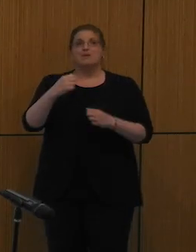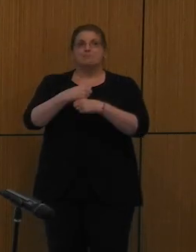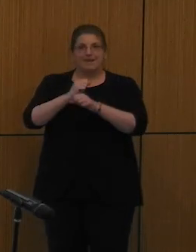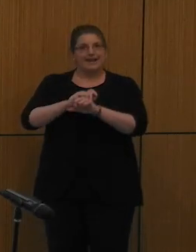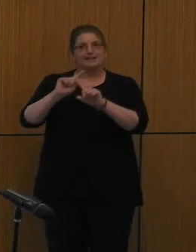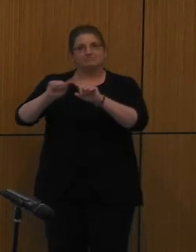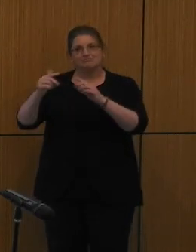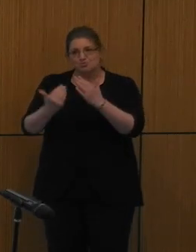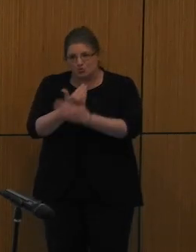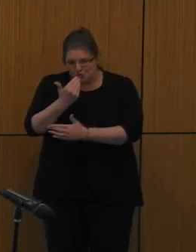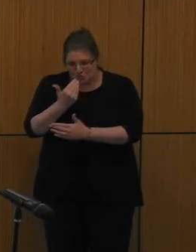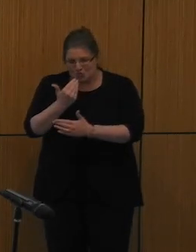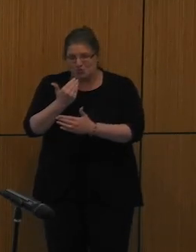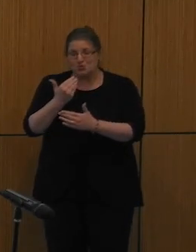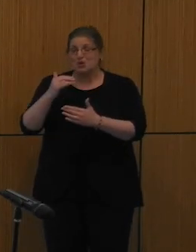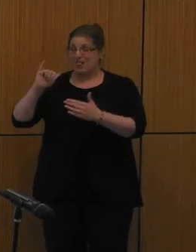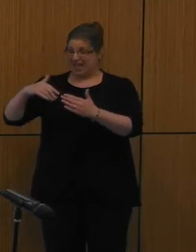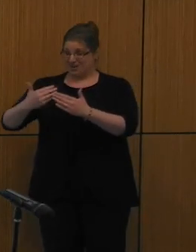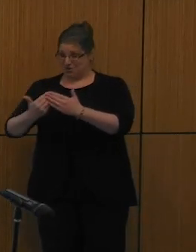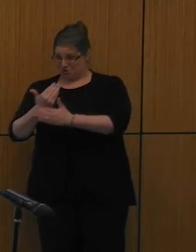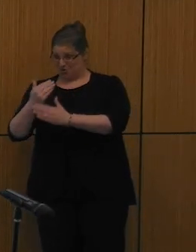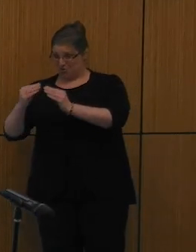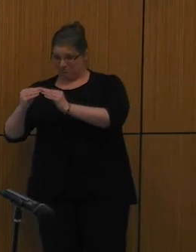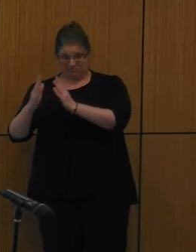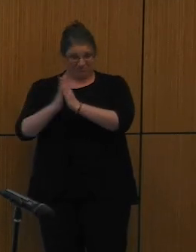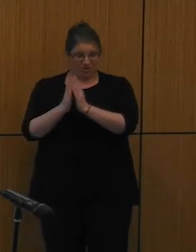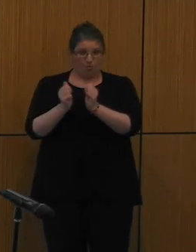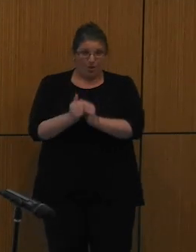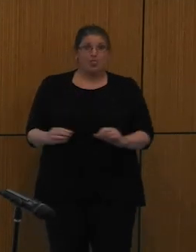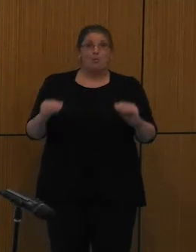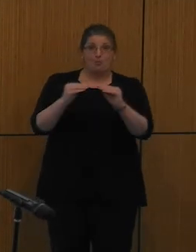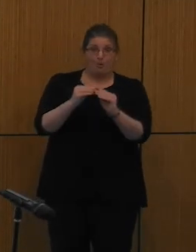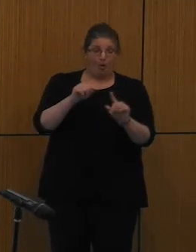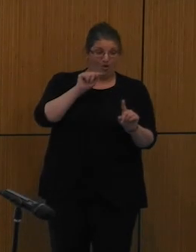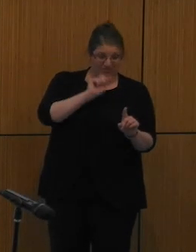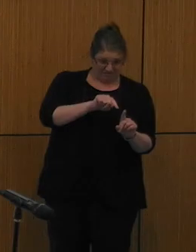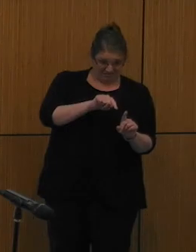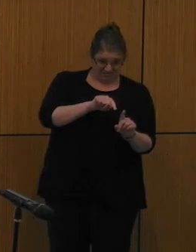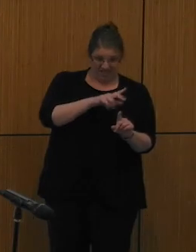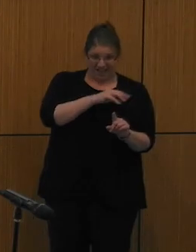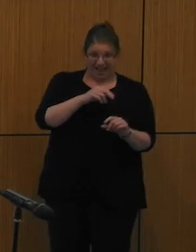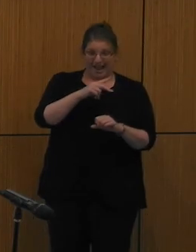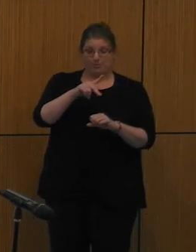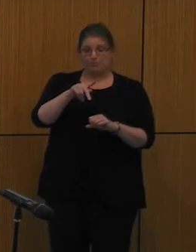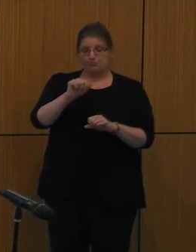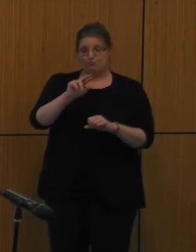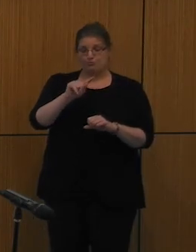And then that bromo acid also reacts with more bromide and more protons to make even more hypo promise acid.